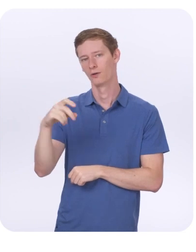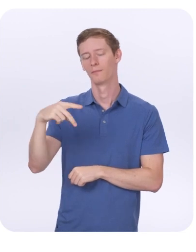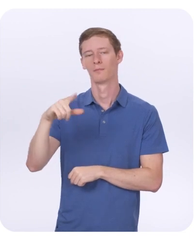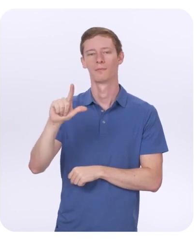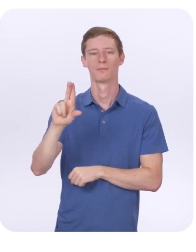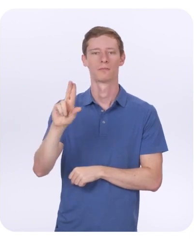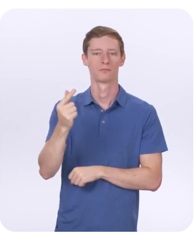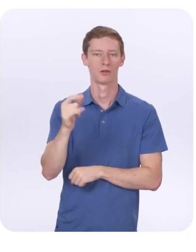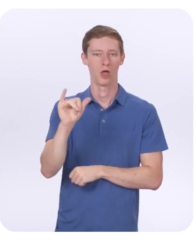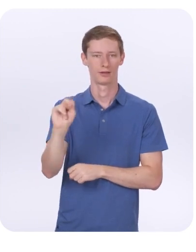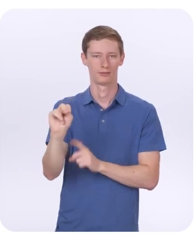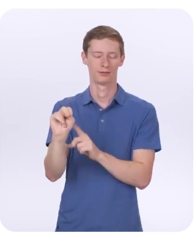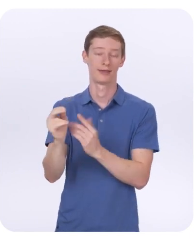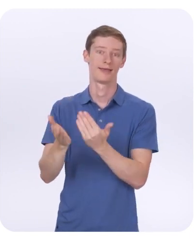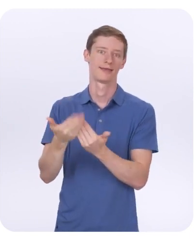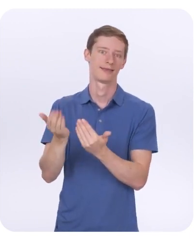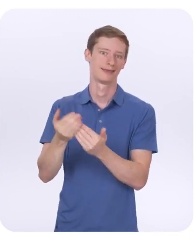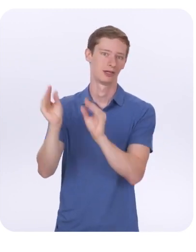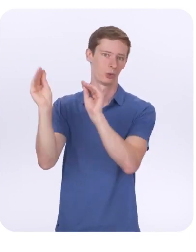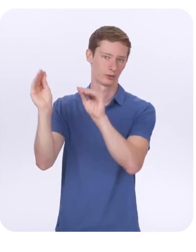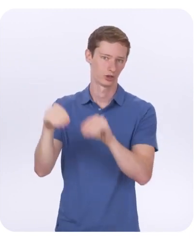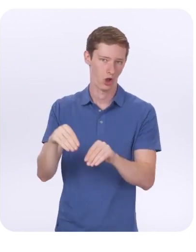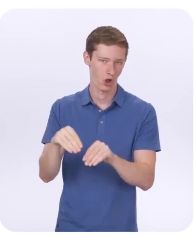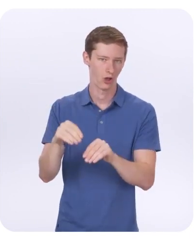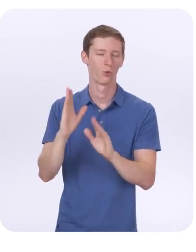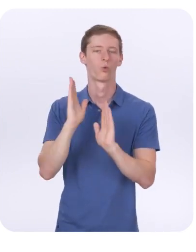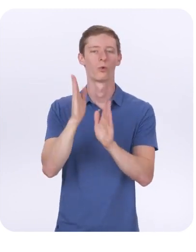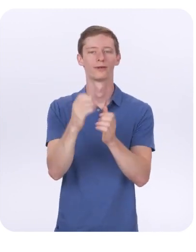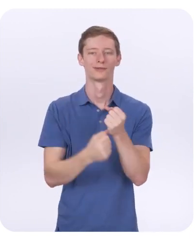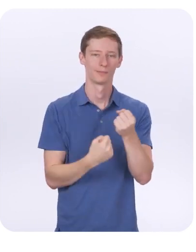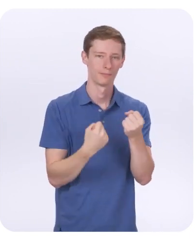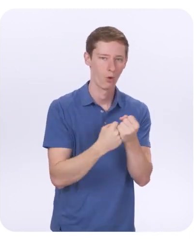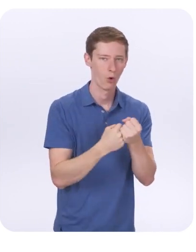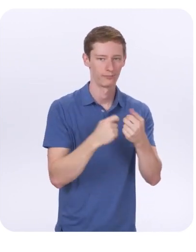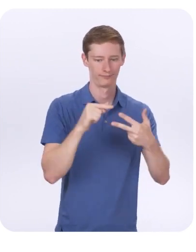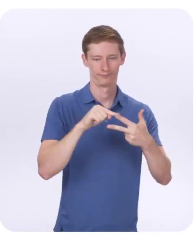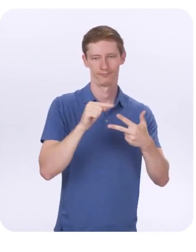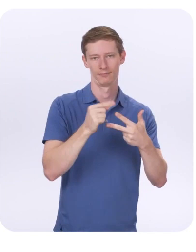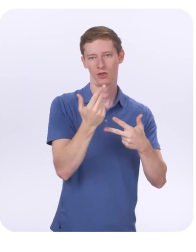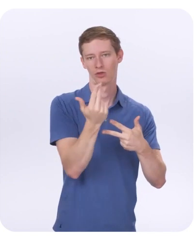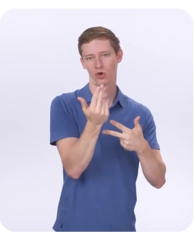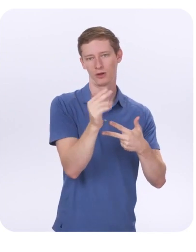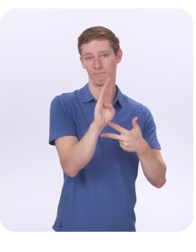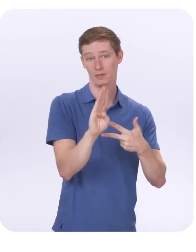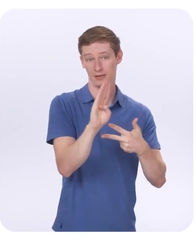For this demo, let’s imagine we are data scientists and we need to get